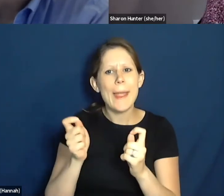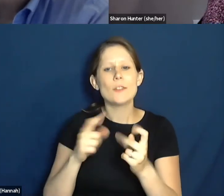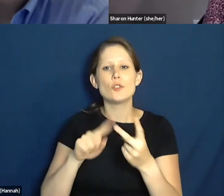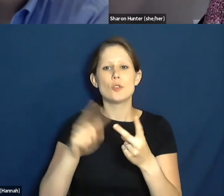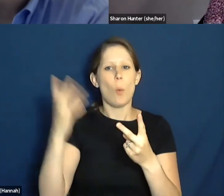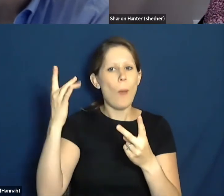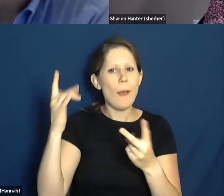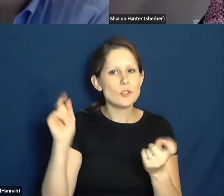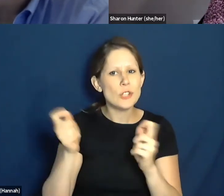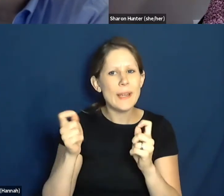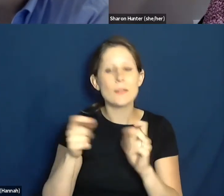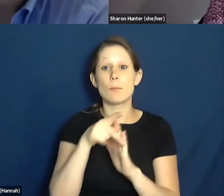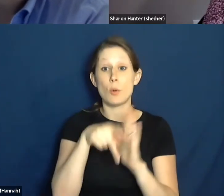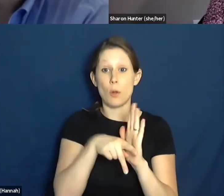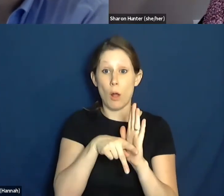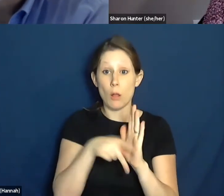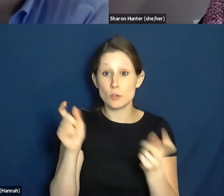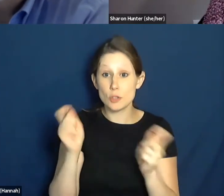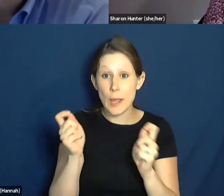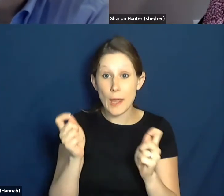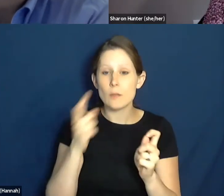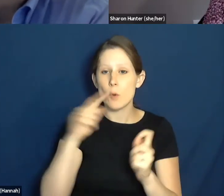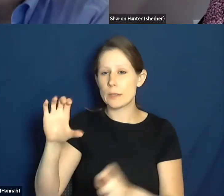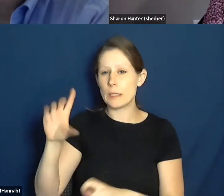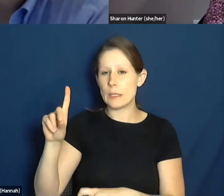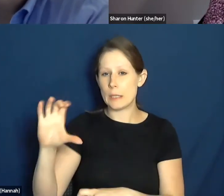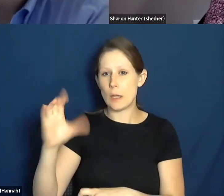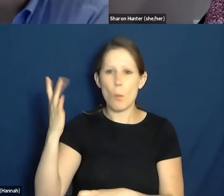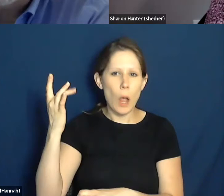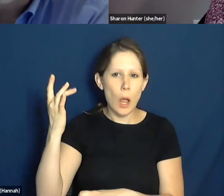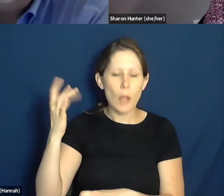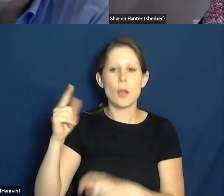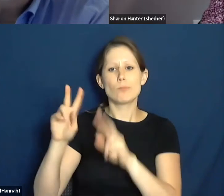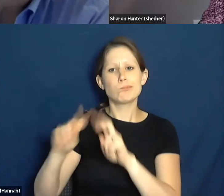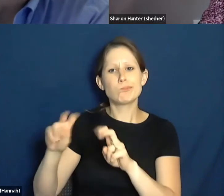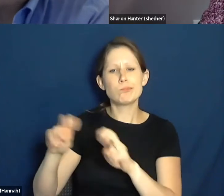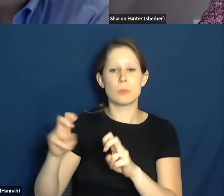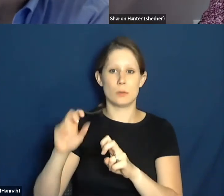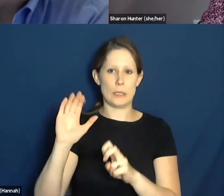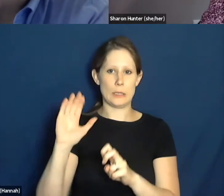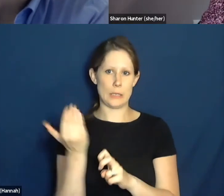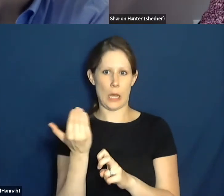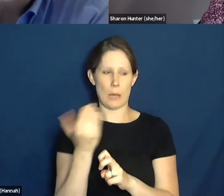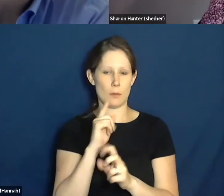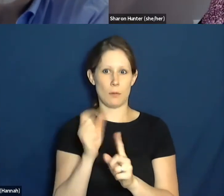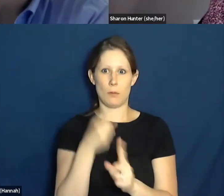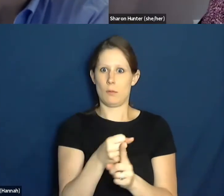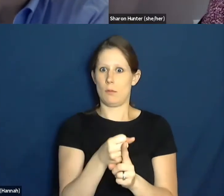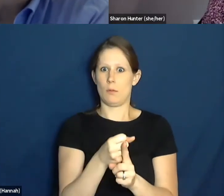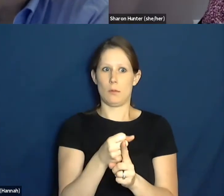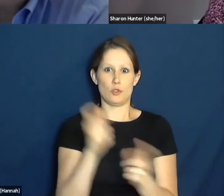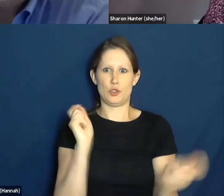protocols are were changed for the CDC. The fact is, they had been studying that for months.